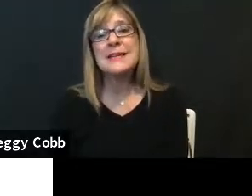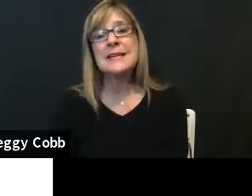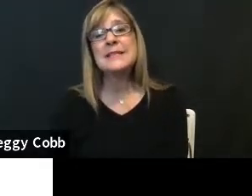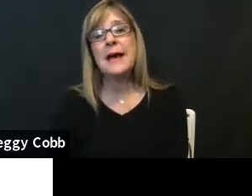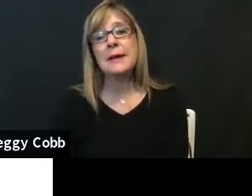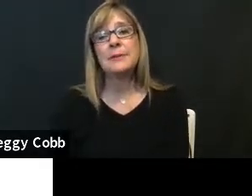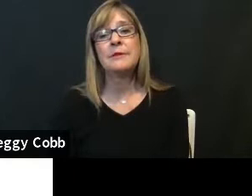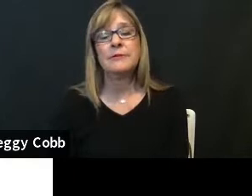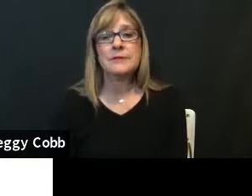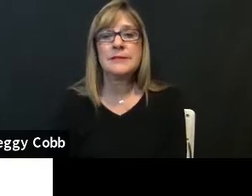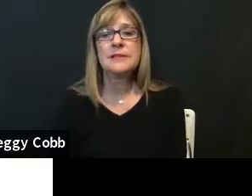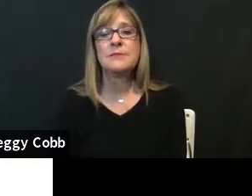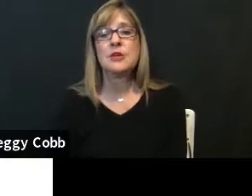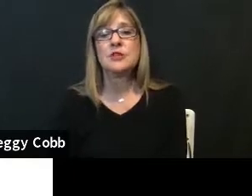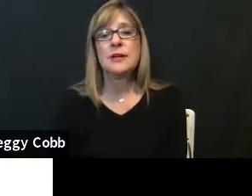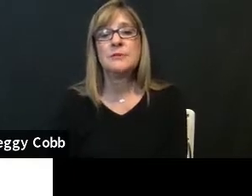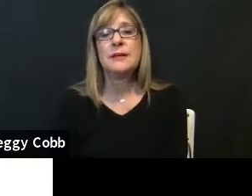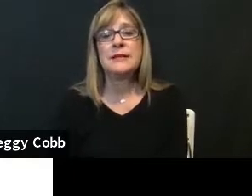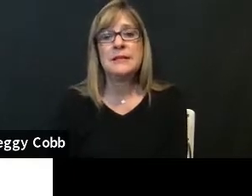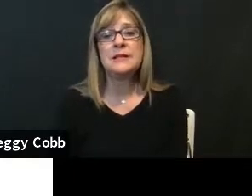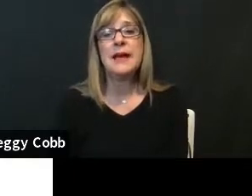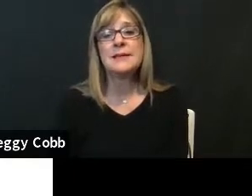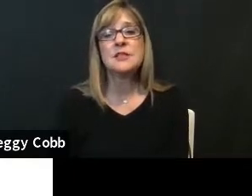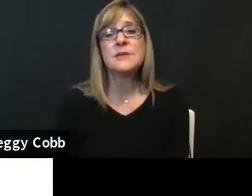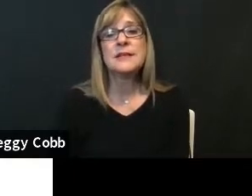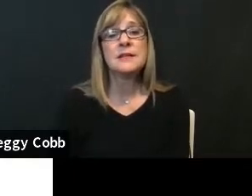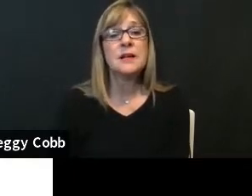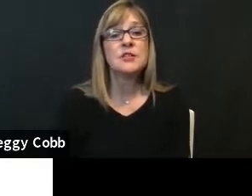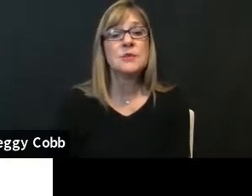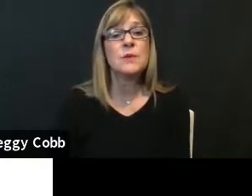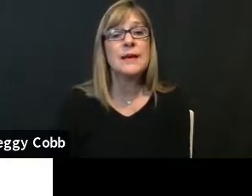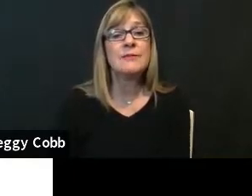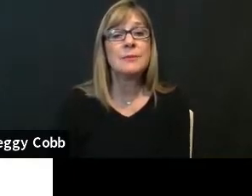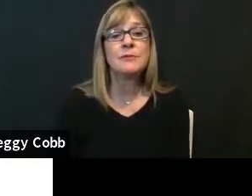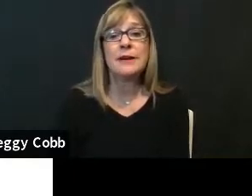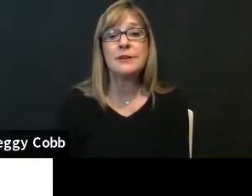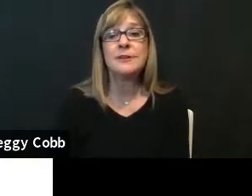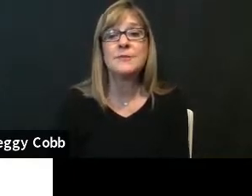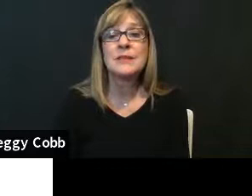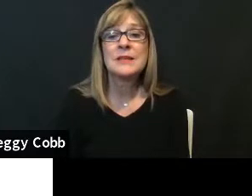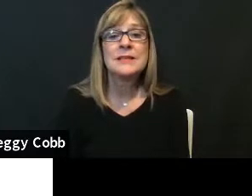any type of system that your child might need that has to do with technology we have that provider.